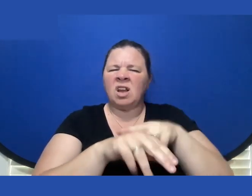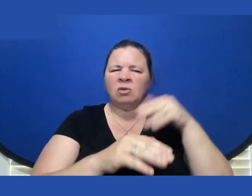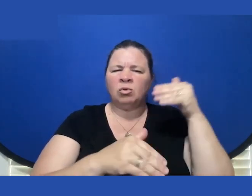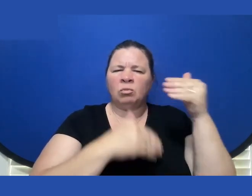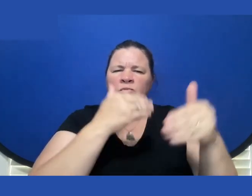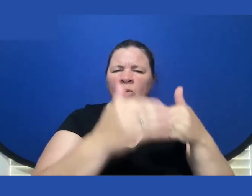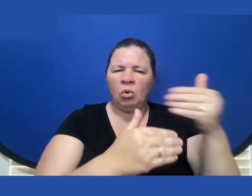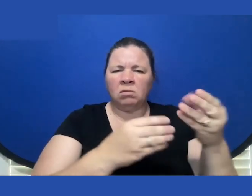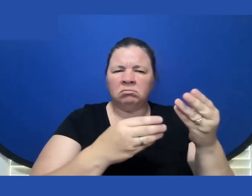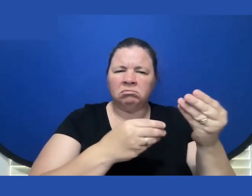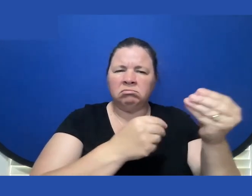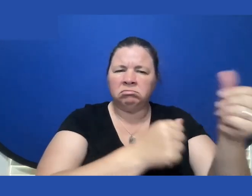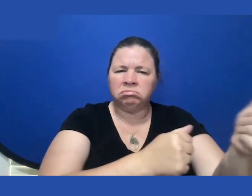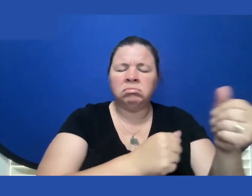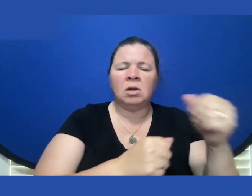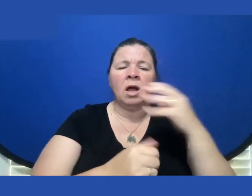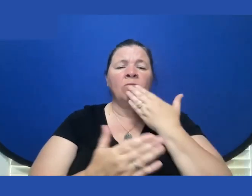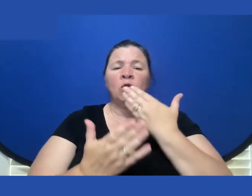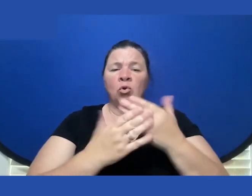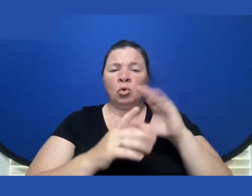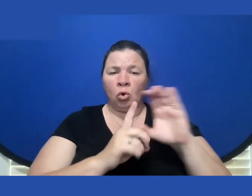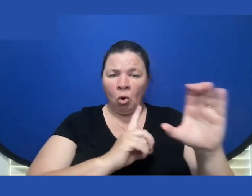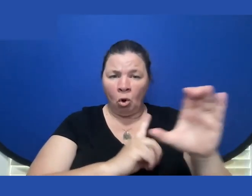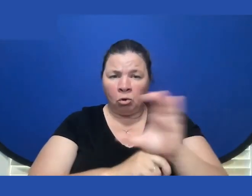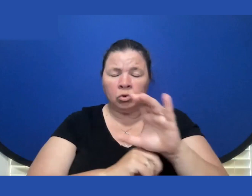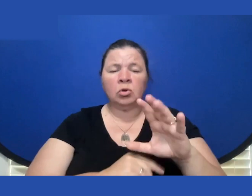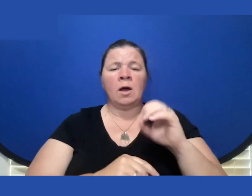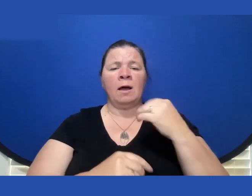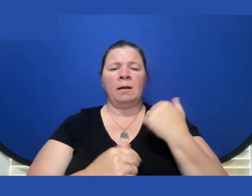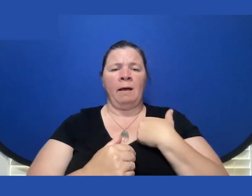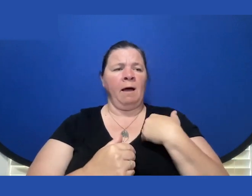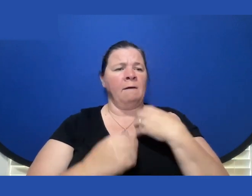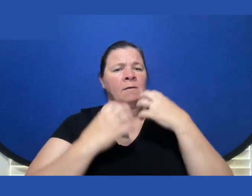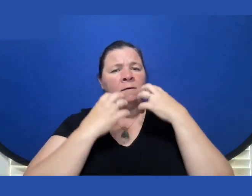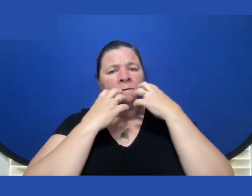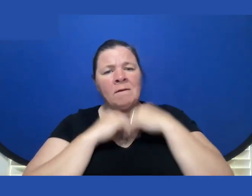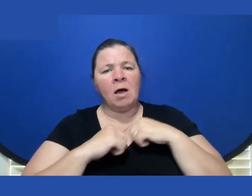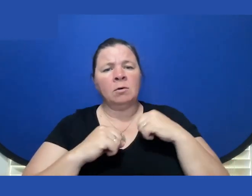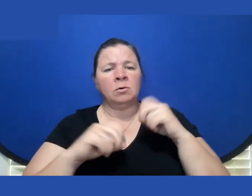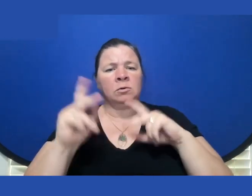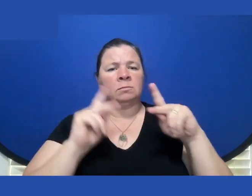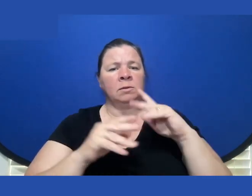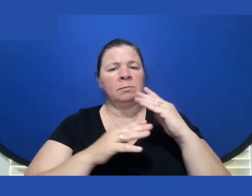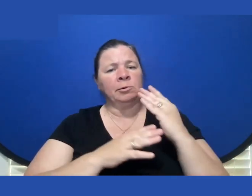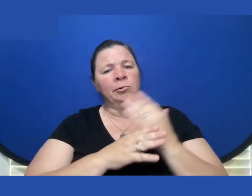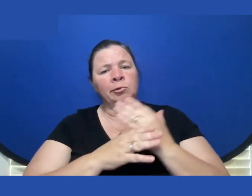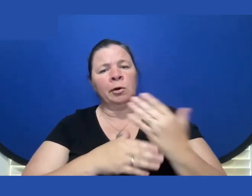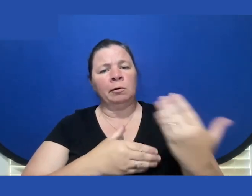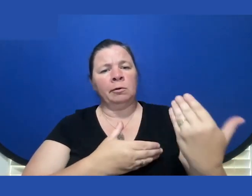when you have a great culture and you emulate values that everyone shares in an inclusive way,